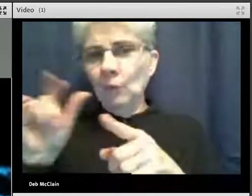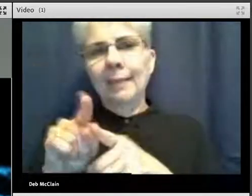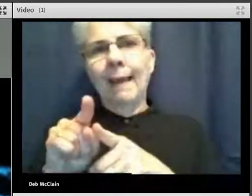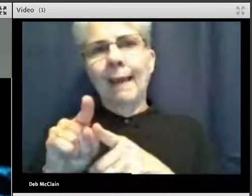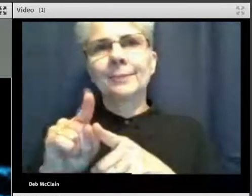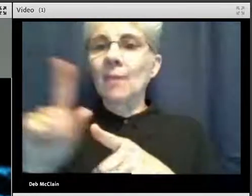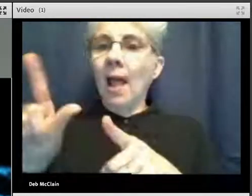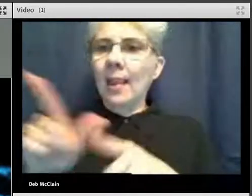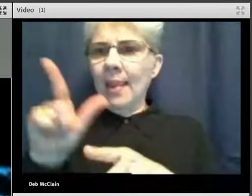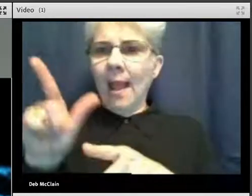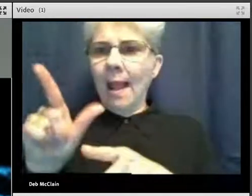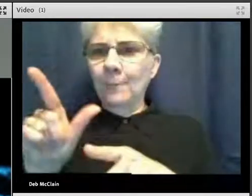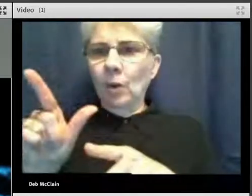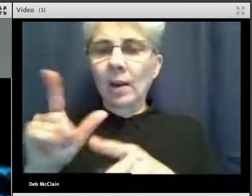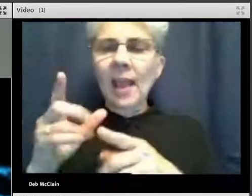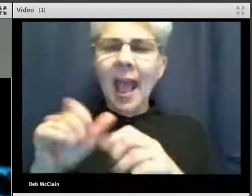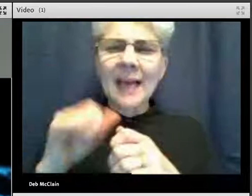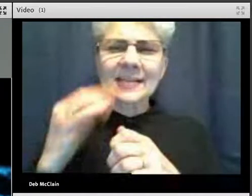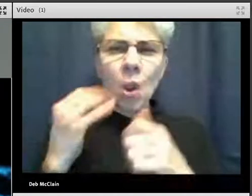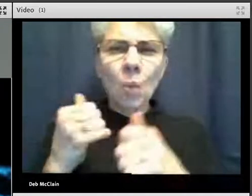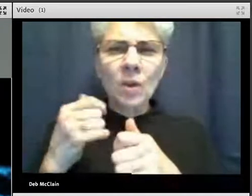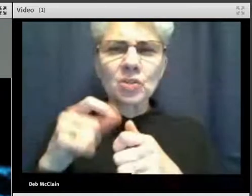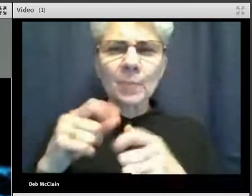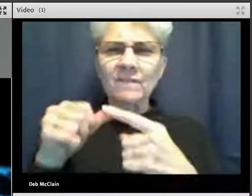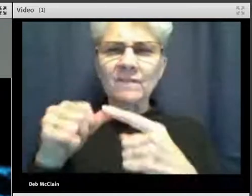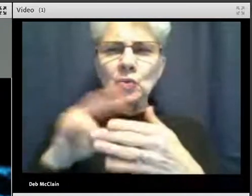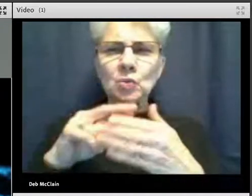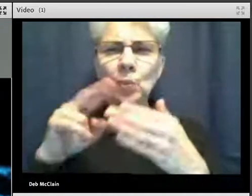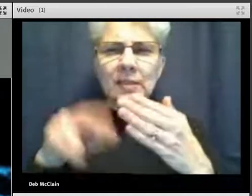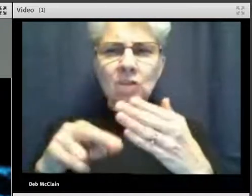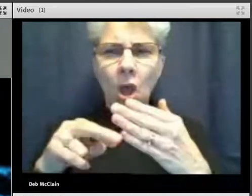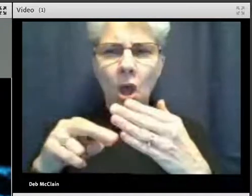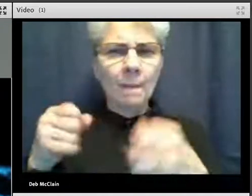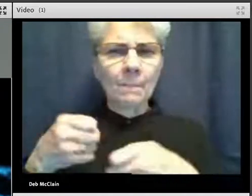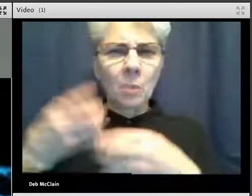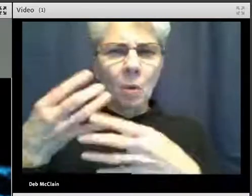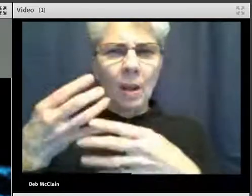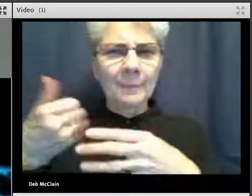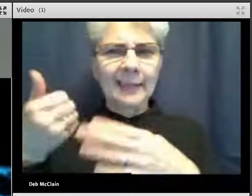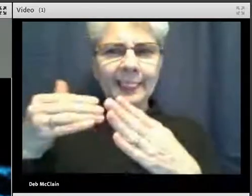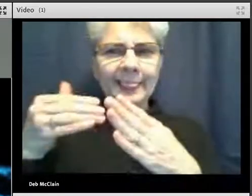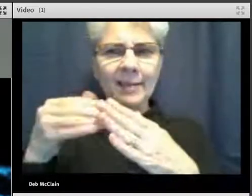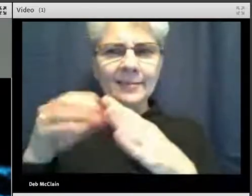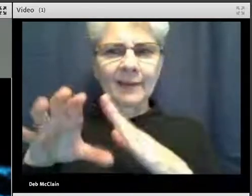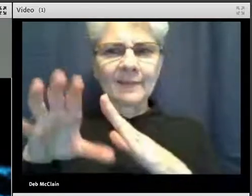how does it know what should be the first result? How does it know what's the 10,500th result?